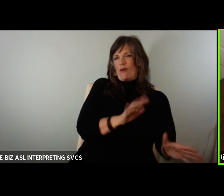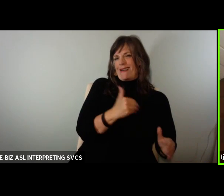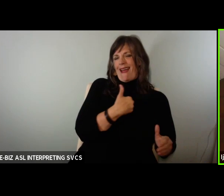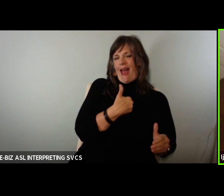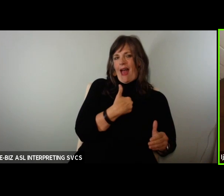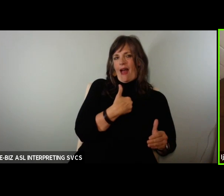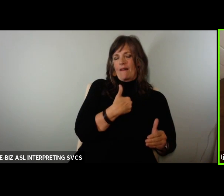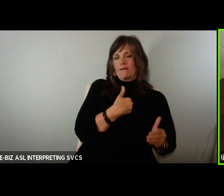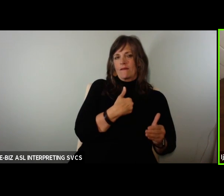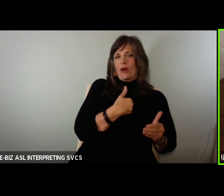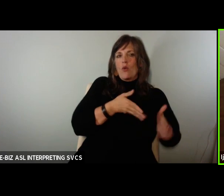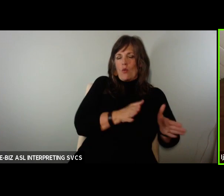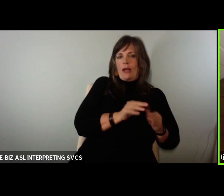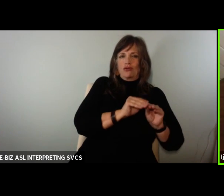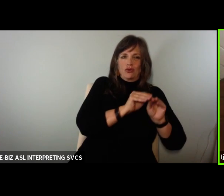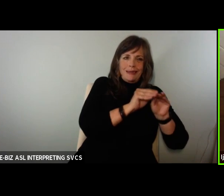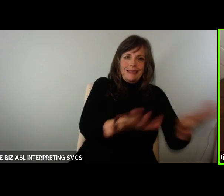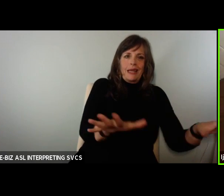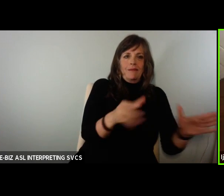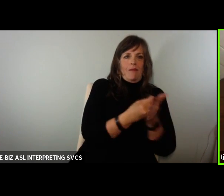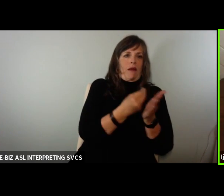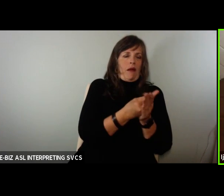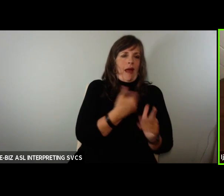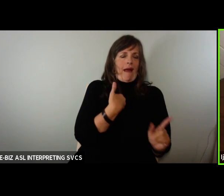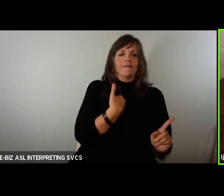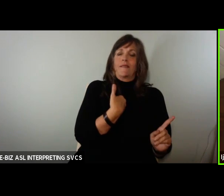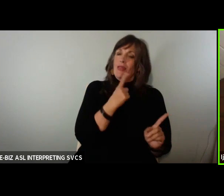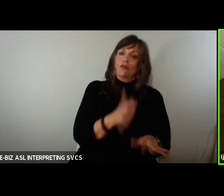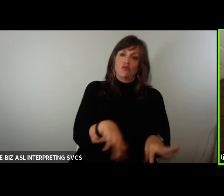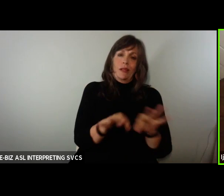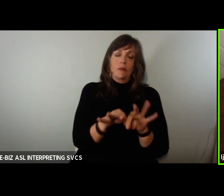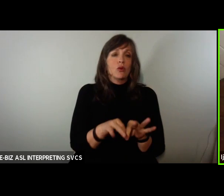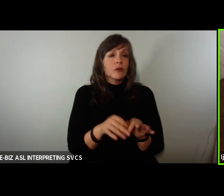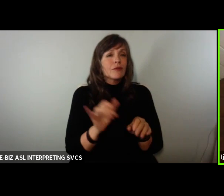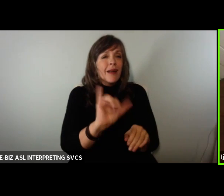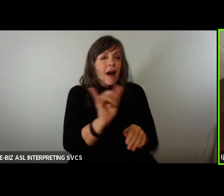to send money out is really important. It's also really important that we be transparent